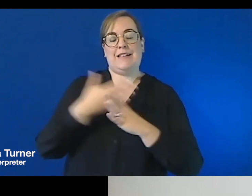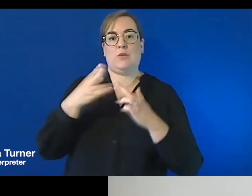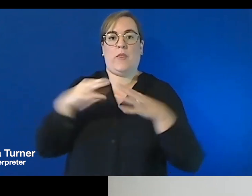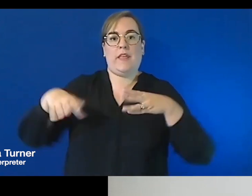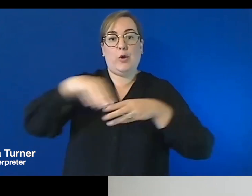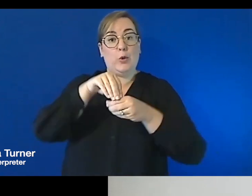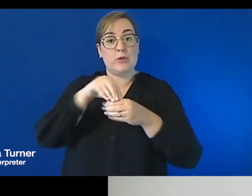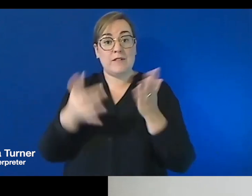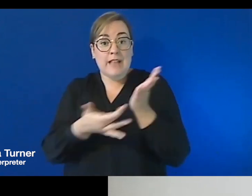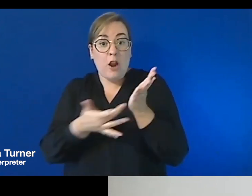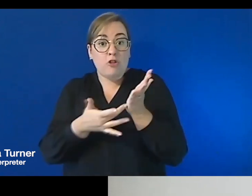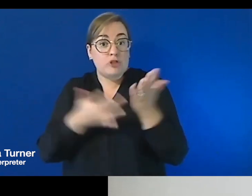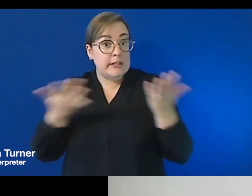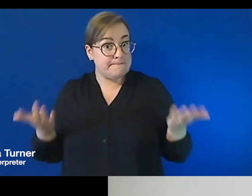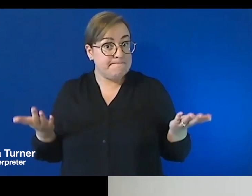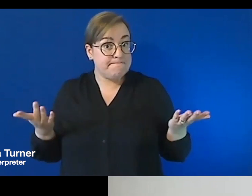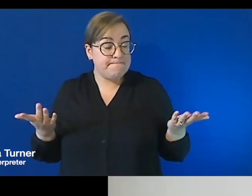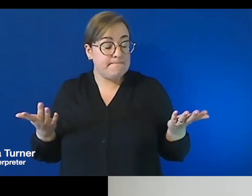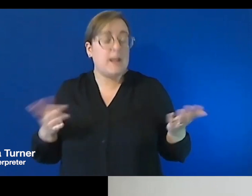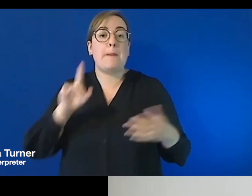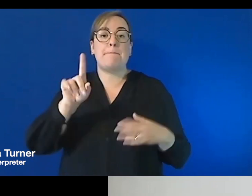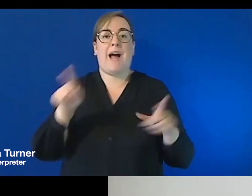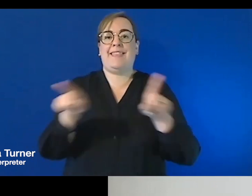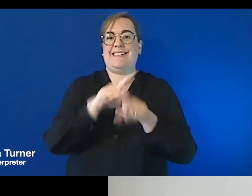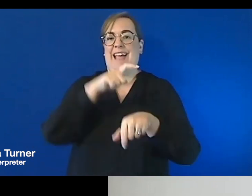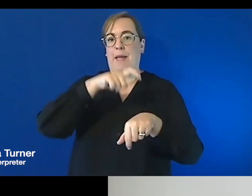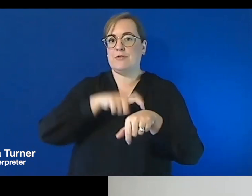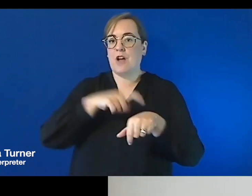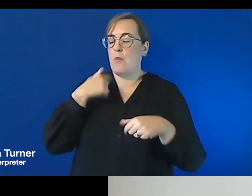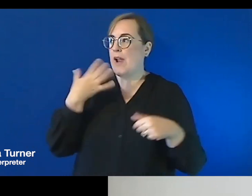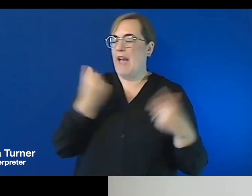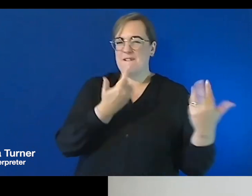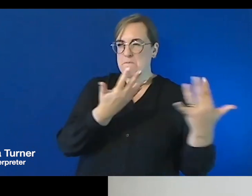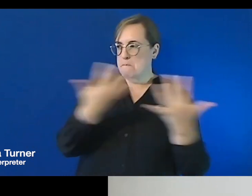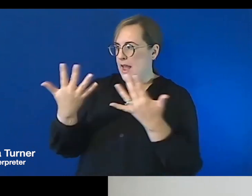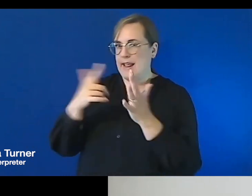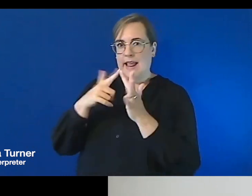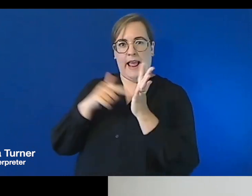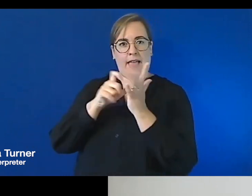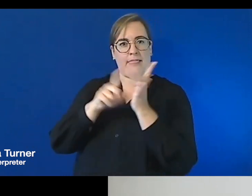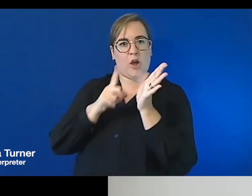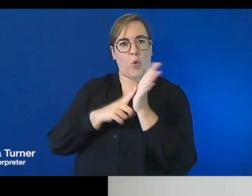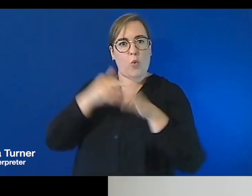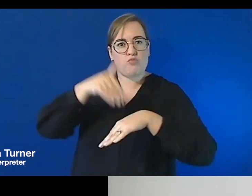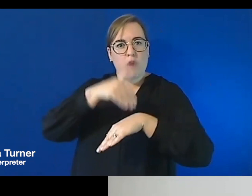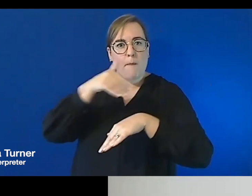and the same time we have a rise of many ethical problems related, related to algorithmic bias